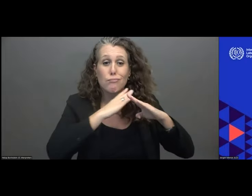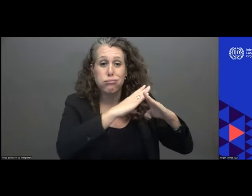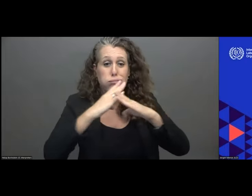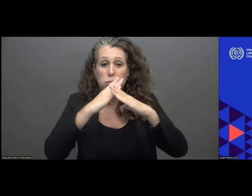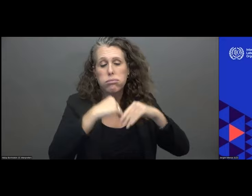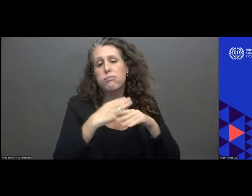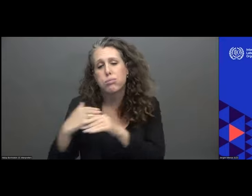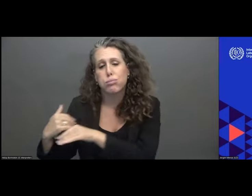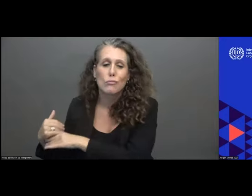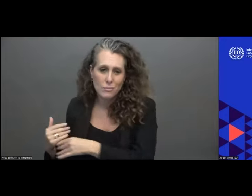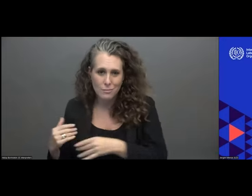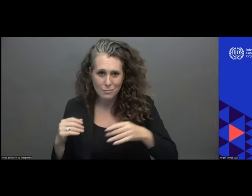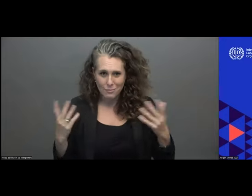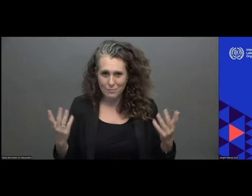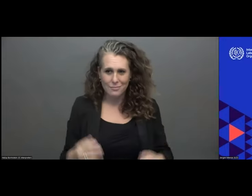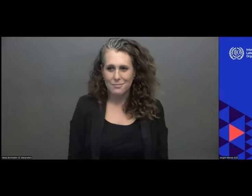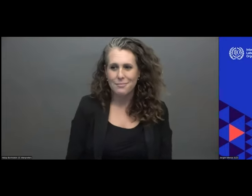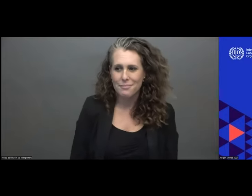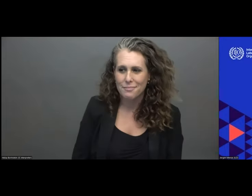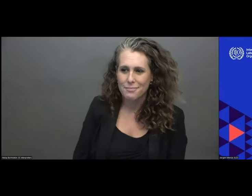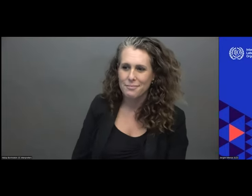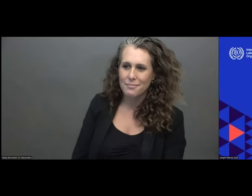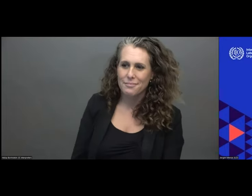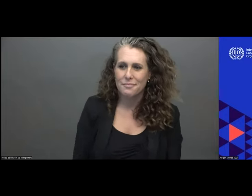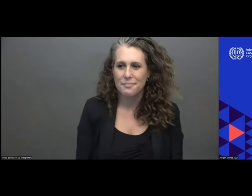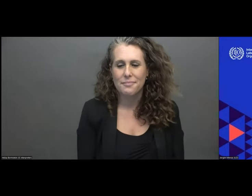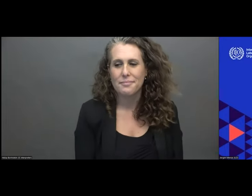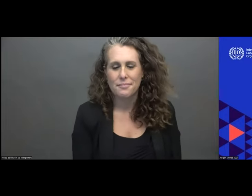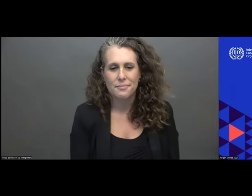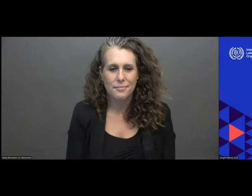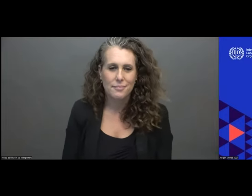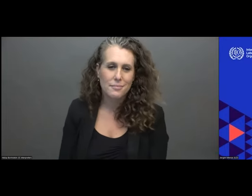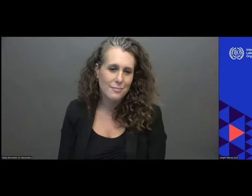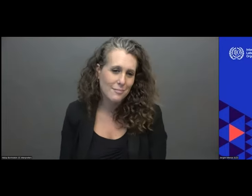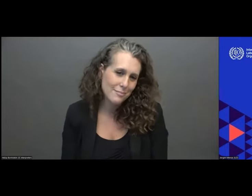16:03:05 would basically what not automatically but I guess it would be much easier to address